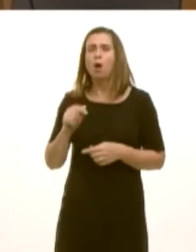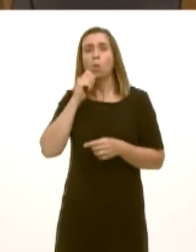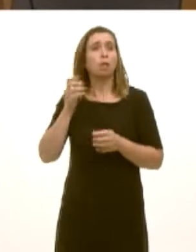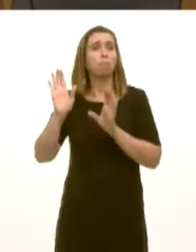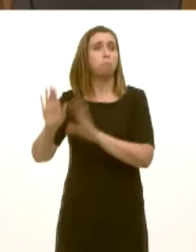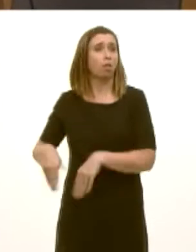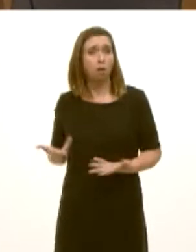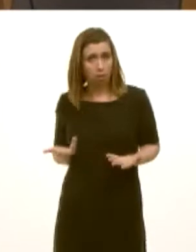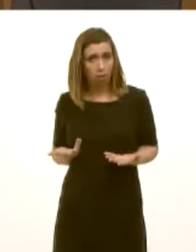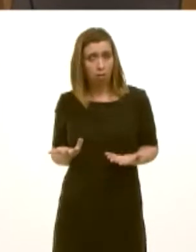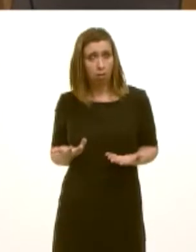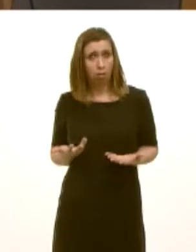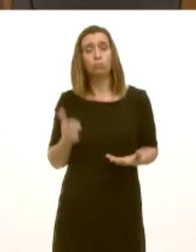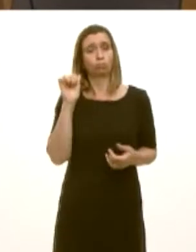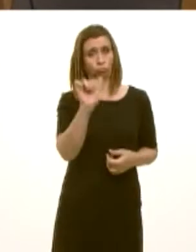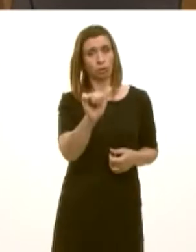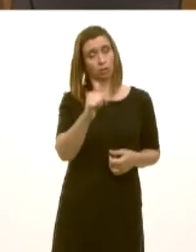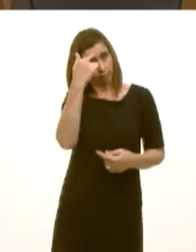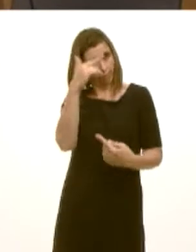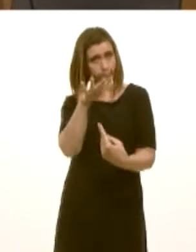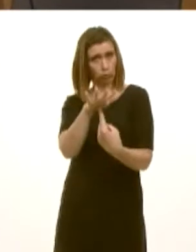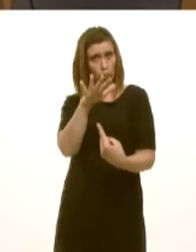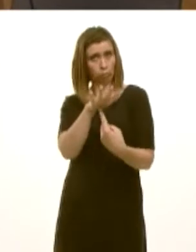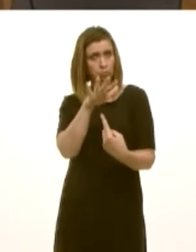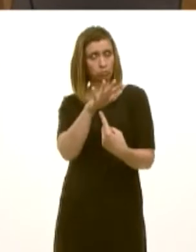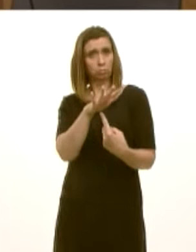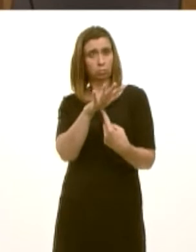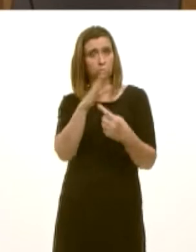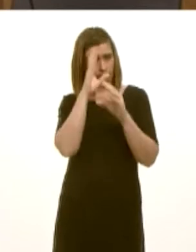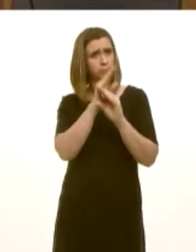So, yes, I think itís important to state that we would want to see childcare provision